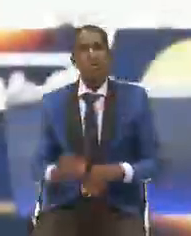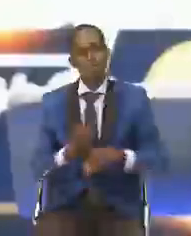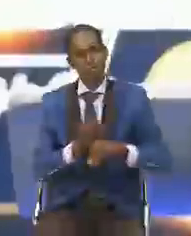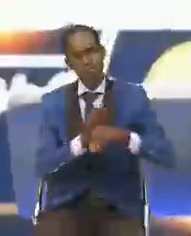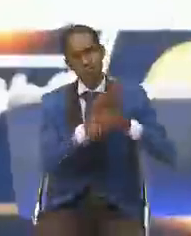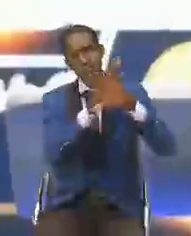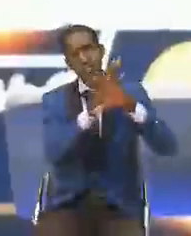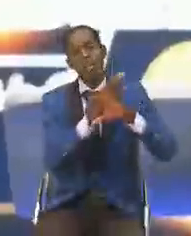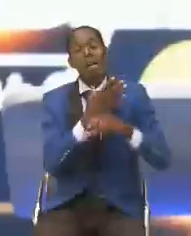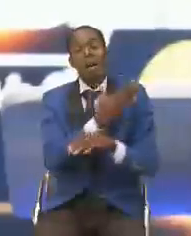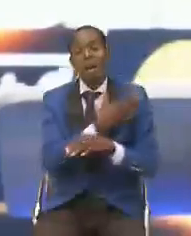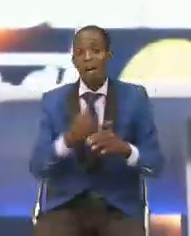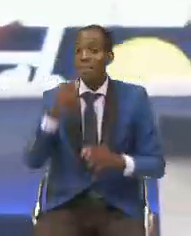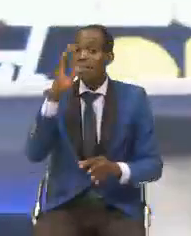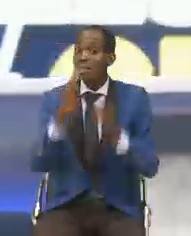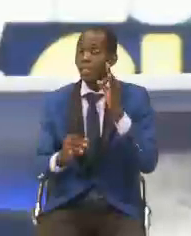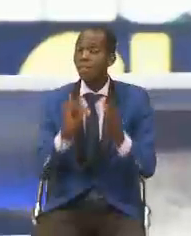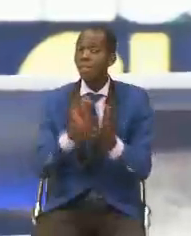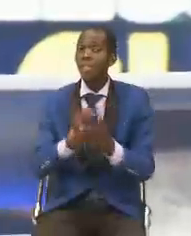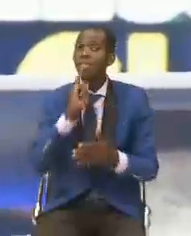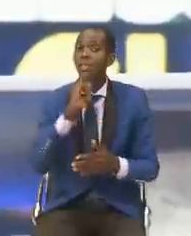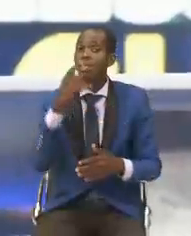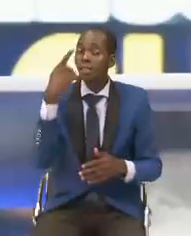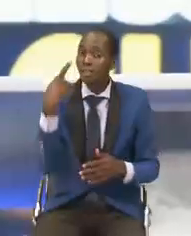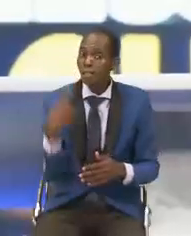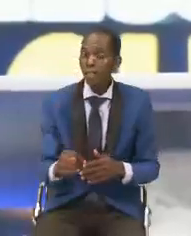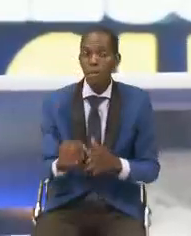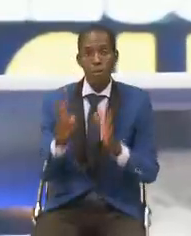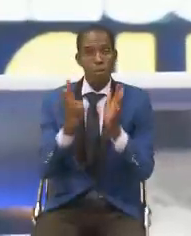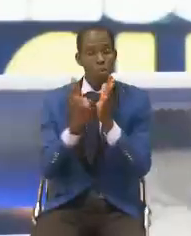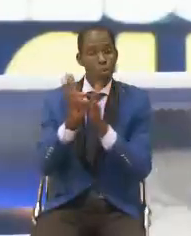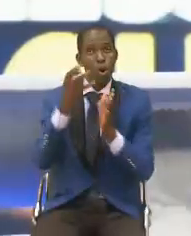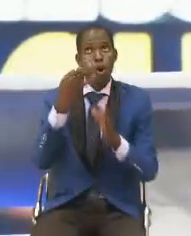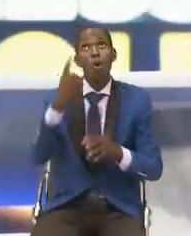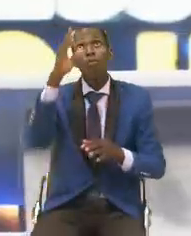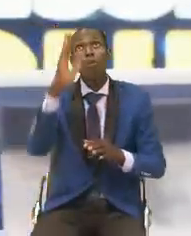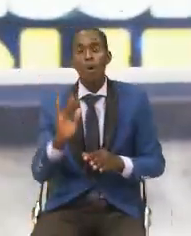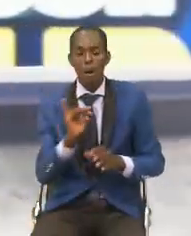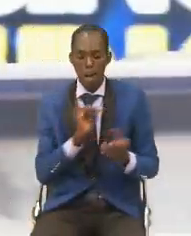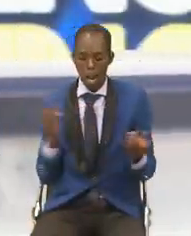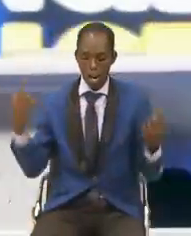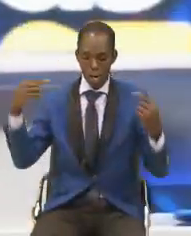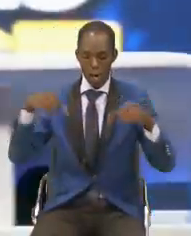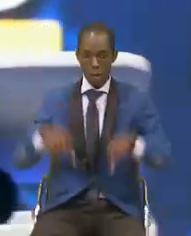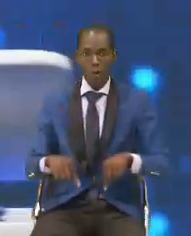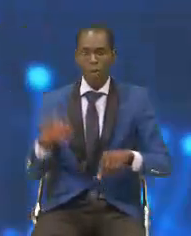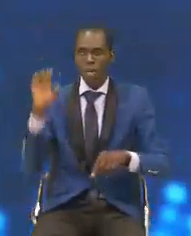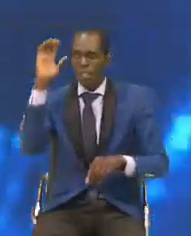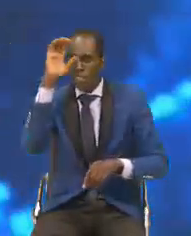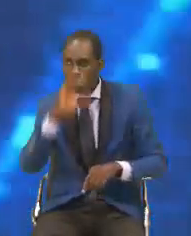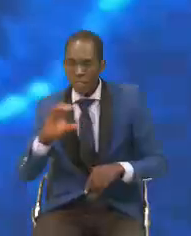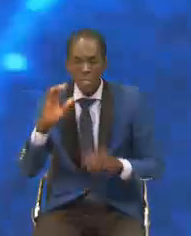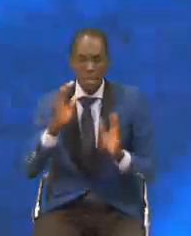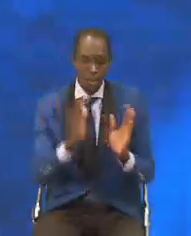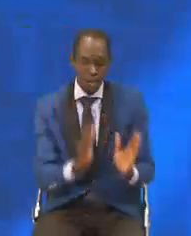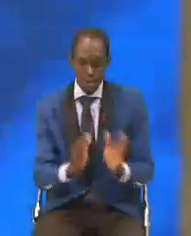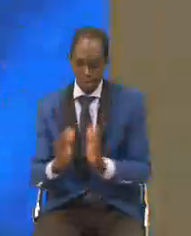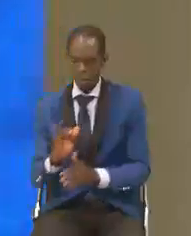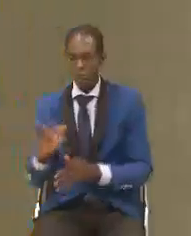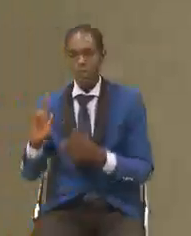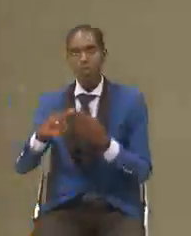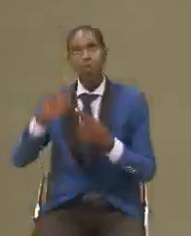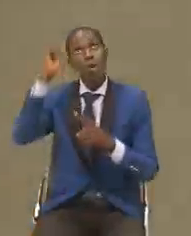on the cross of calvary all right if that's the will of god i come and i seek according